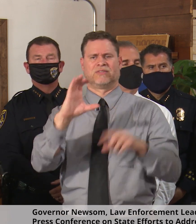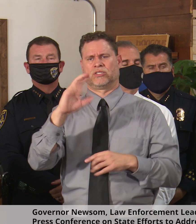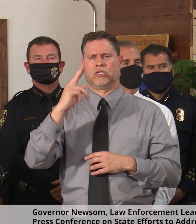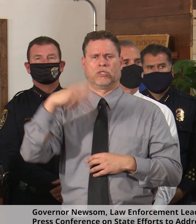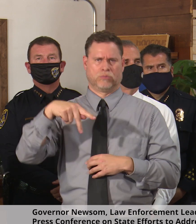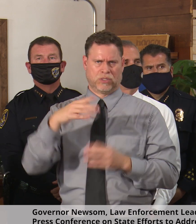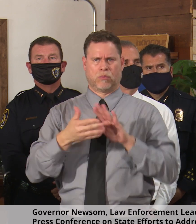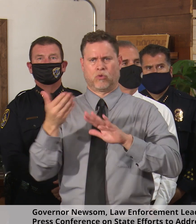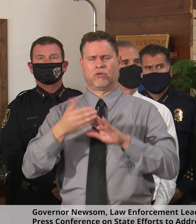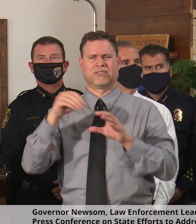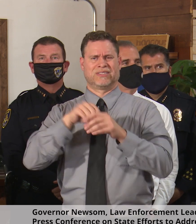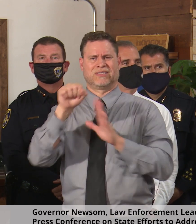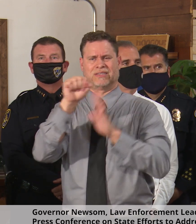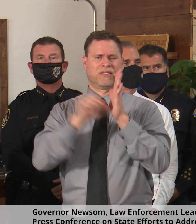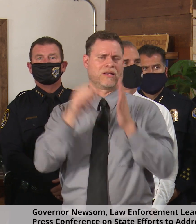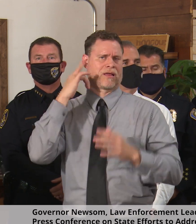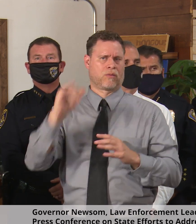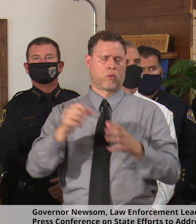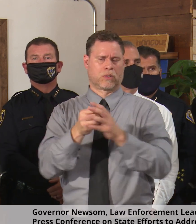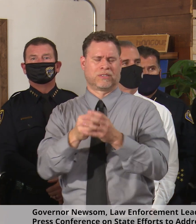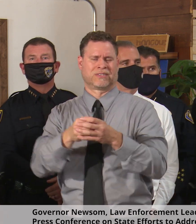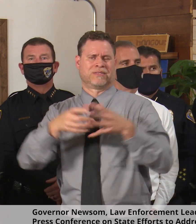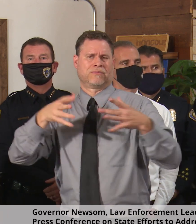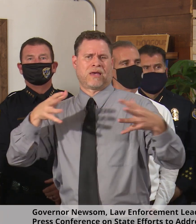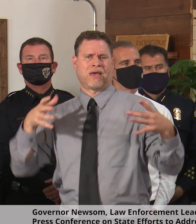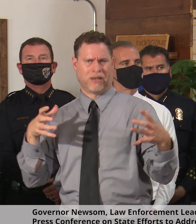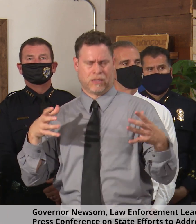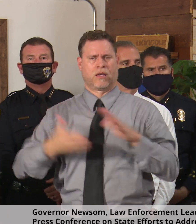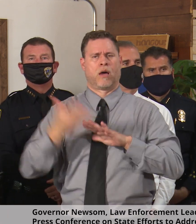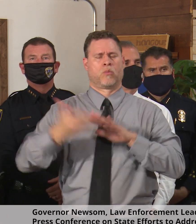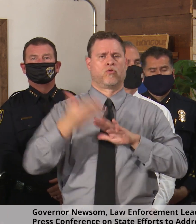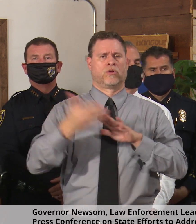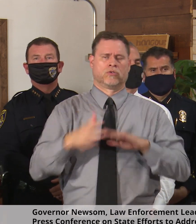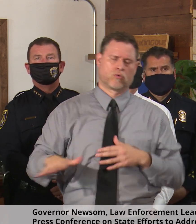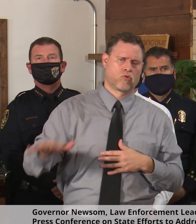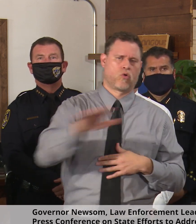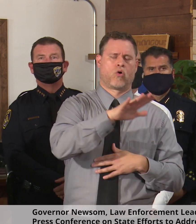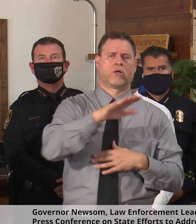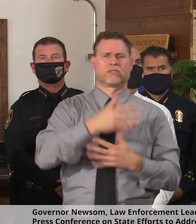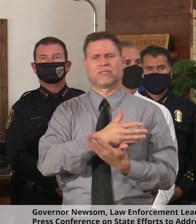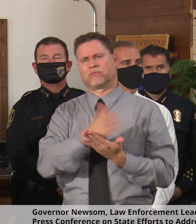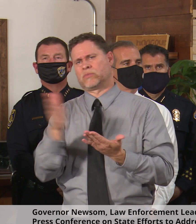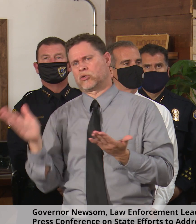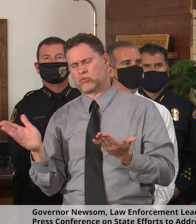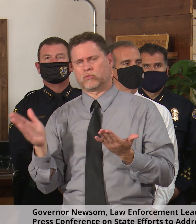of California. We also will be expanding those operations across the spectrum not just in terms